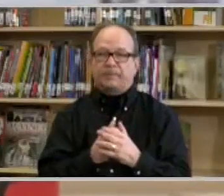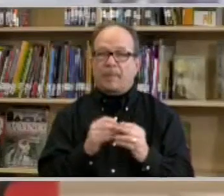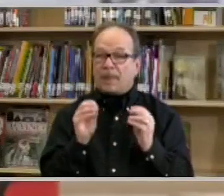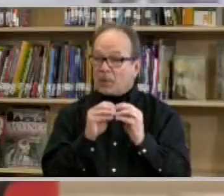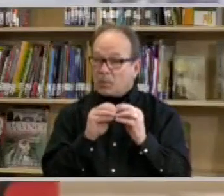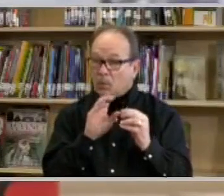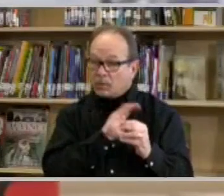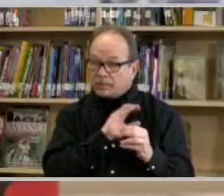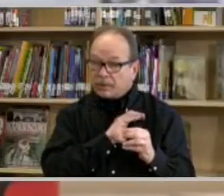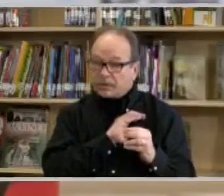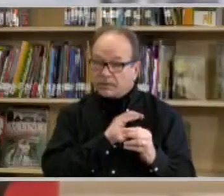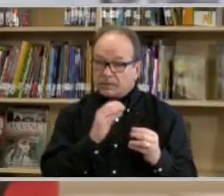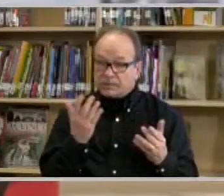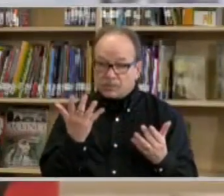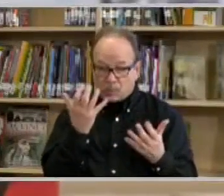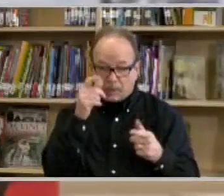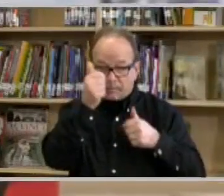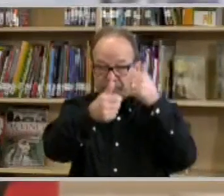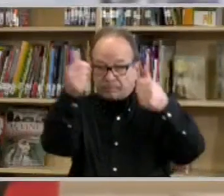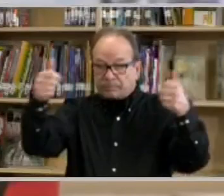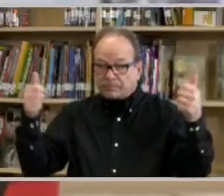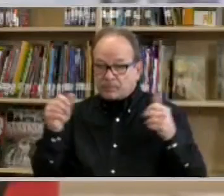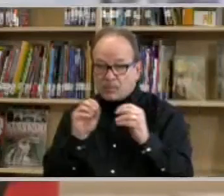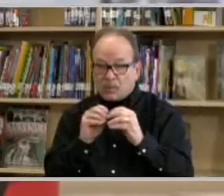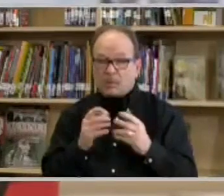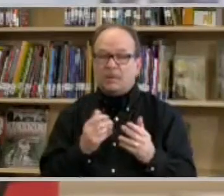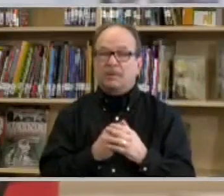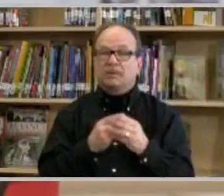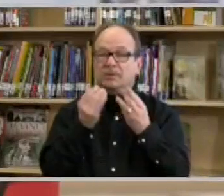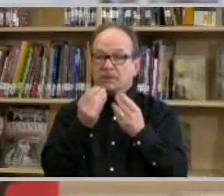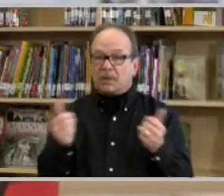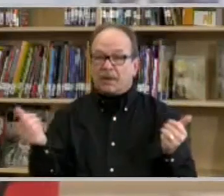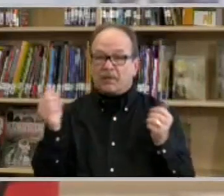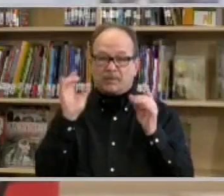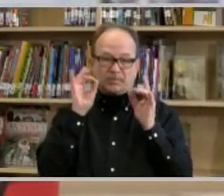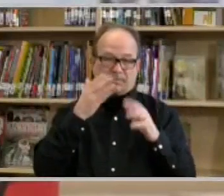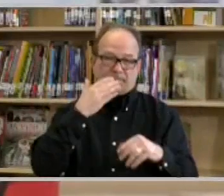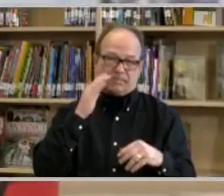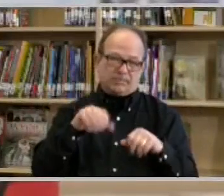IMPROVING POLICE PRESENCE,